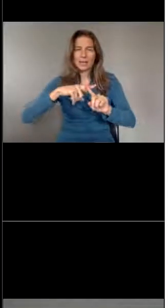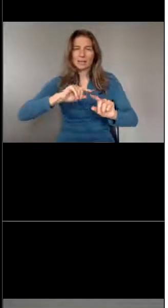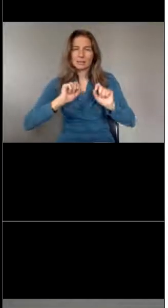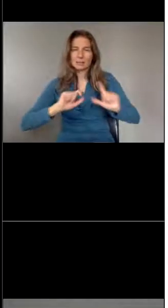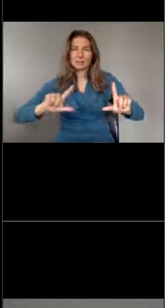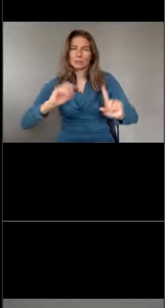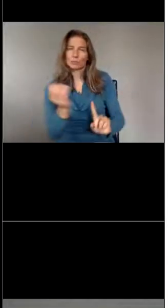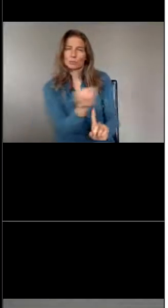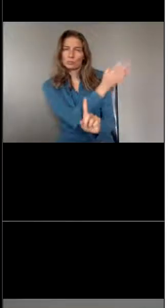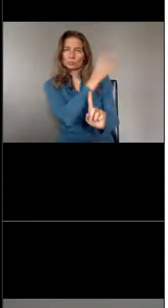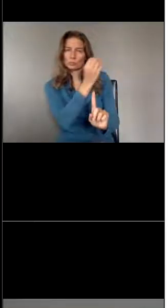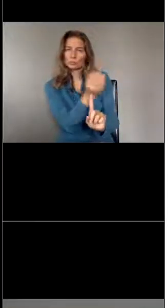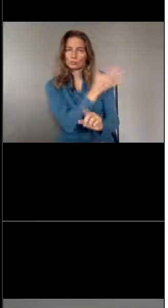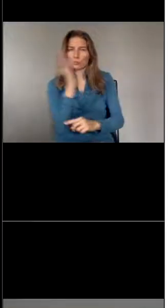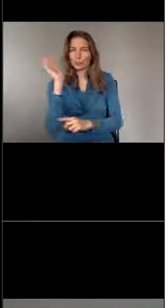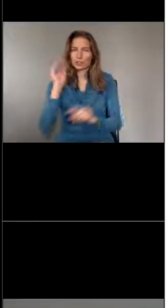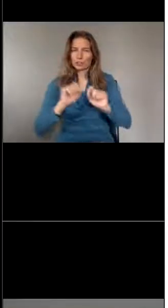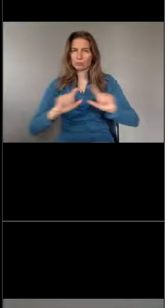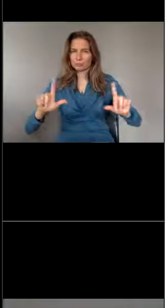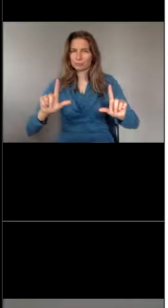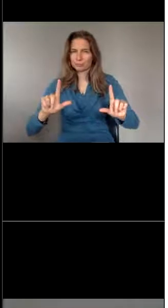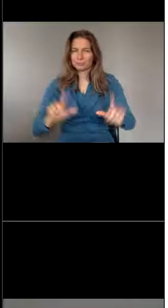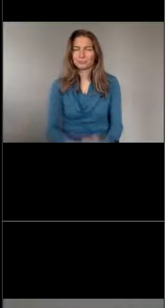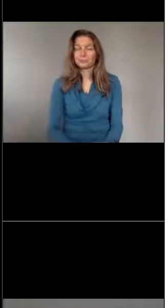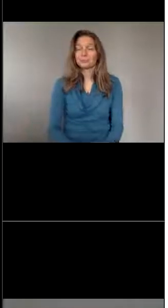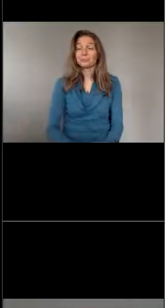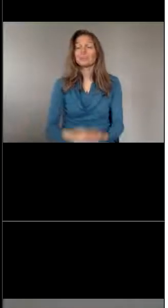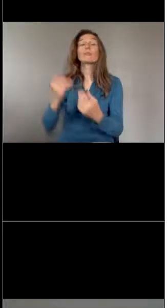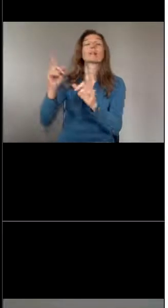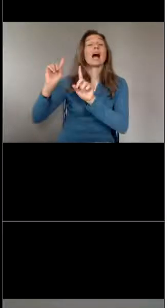And all attendees to this webinar are muted,